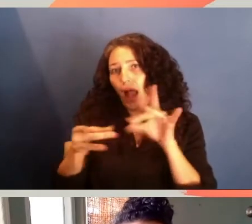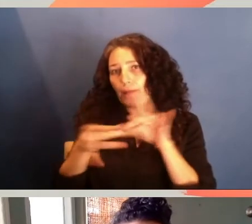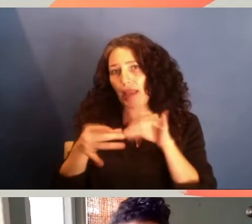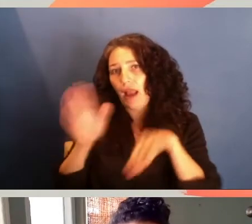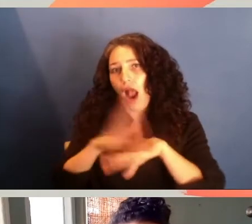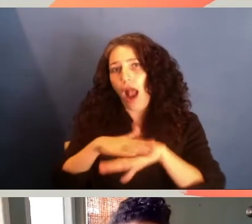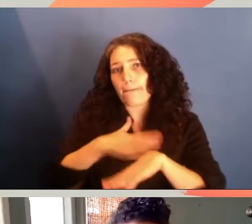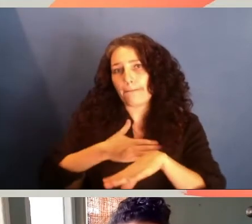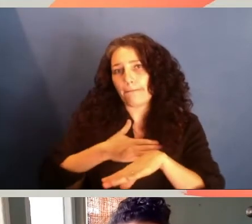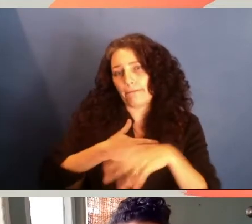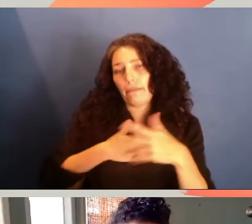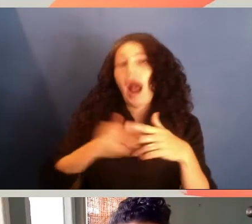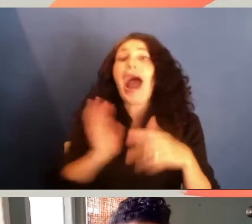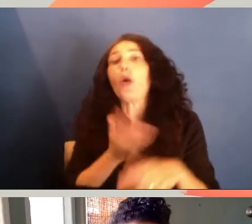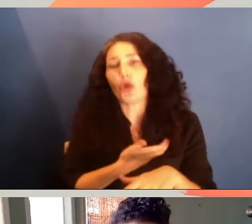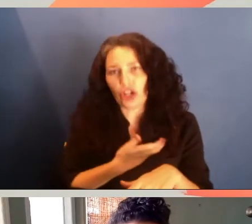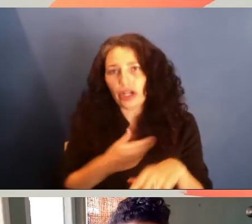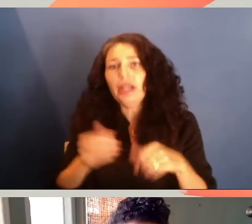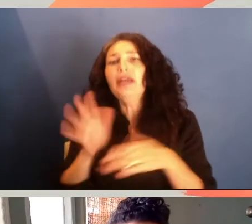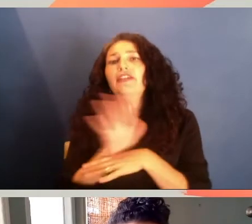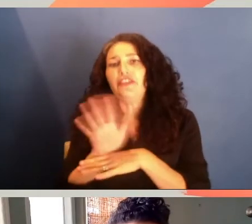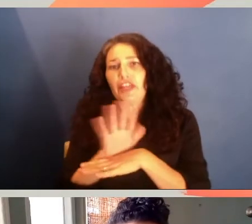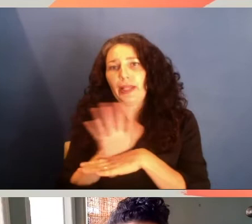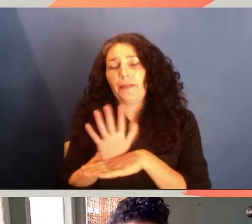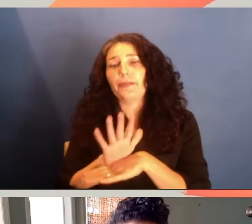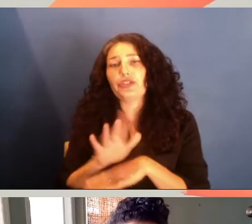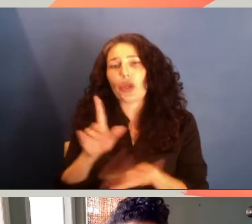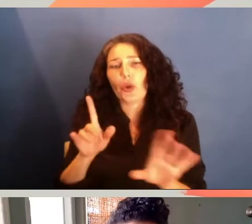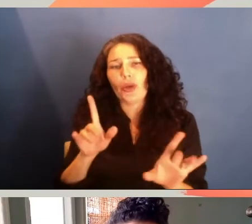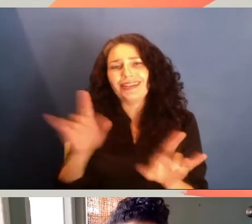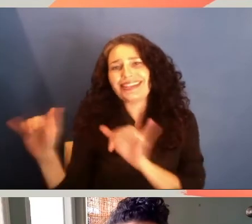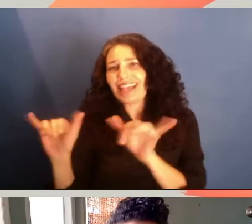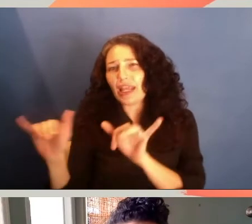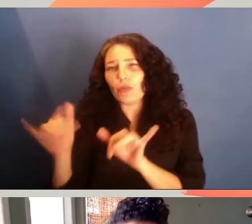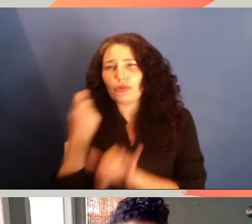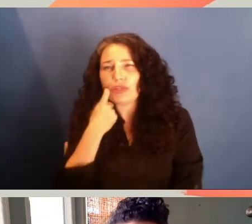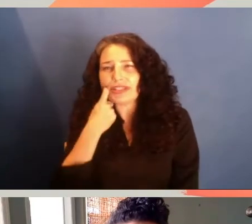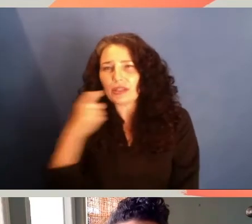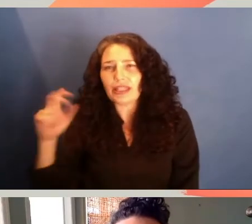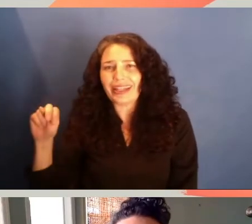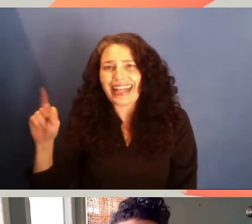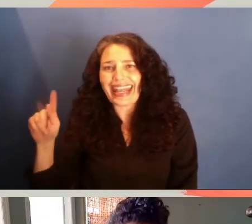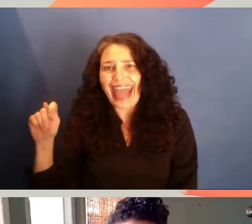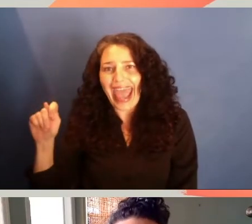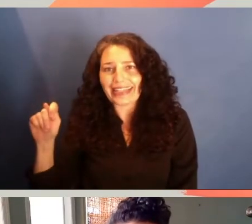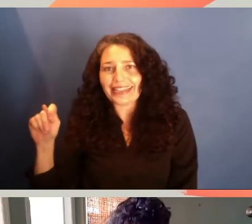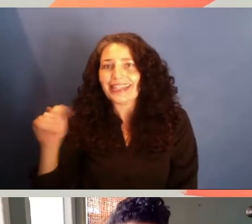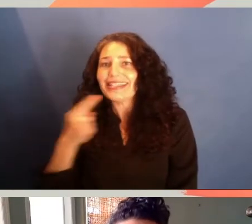But then I think when things like what Nat said at the beginning, it just touched me so much